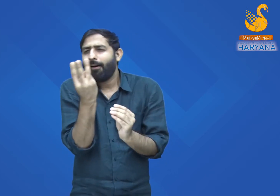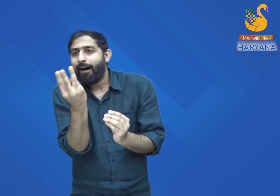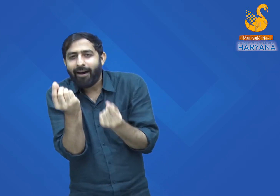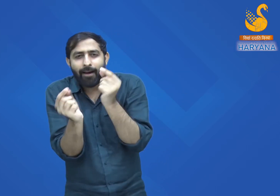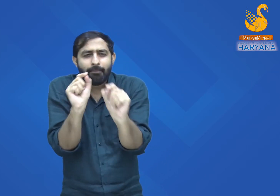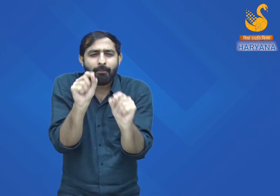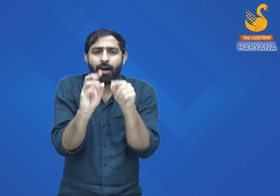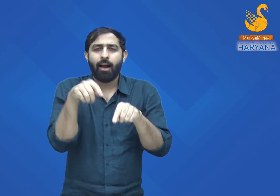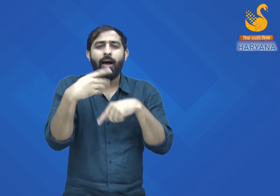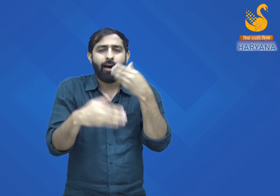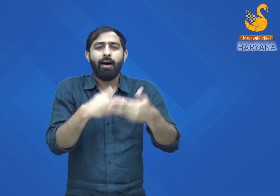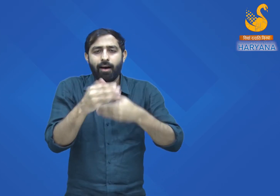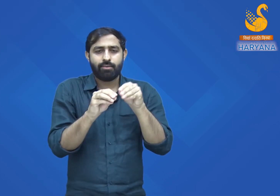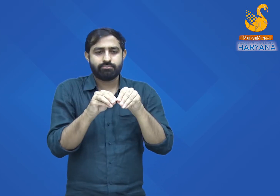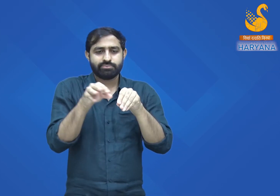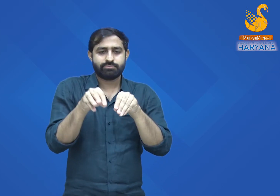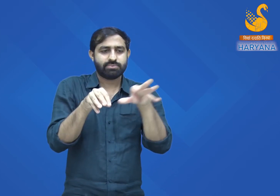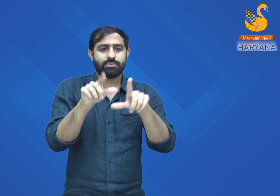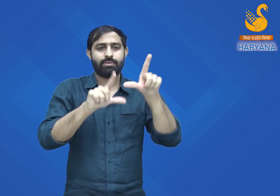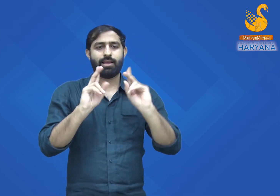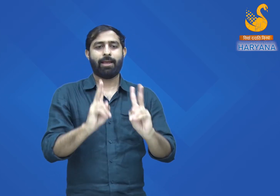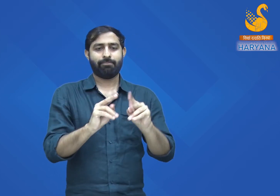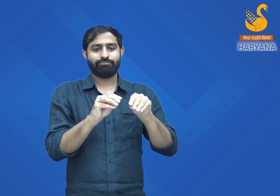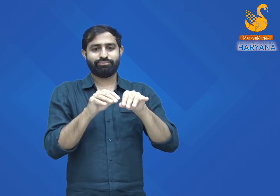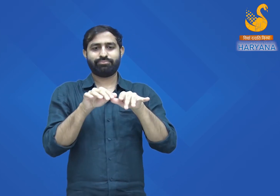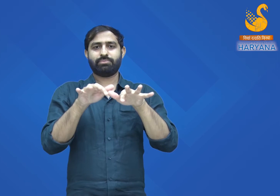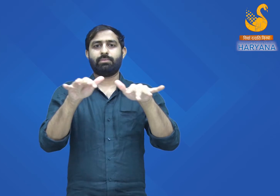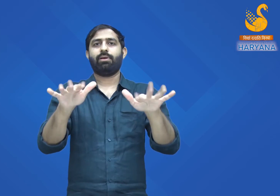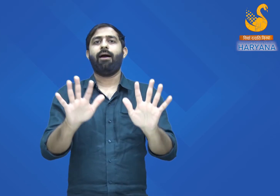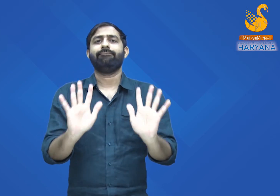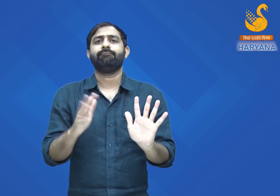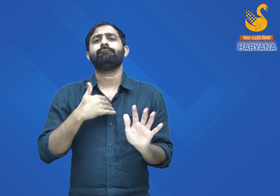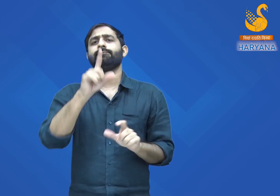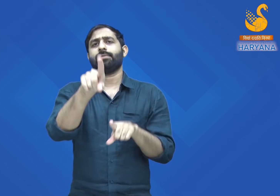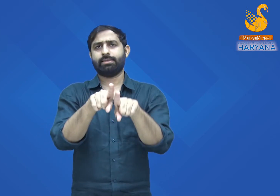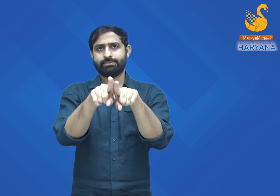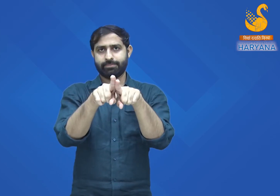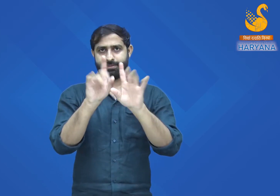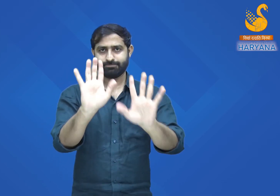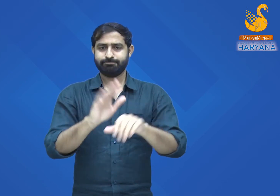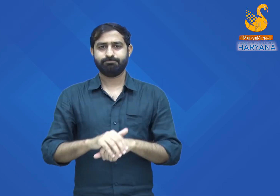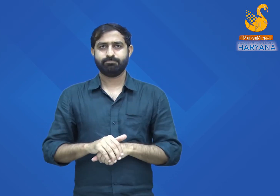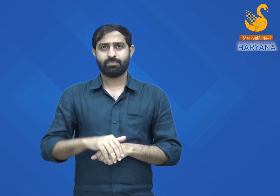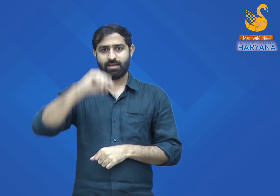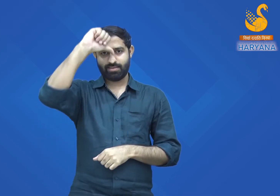and feeling of connectednesst that a language carries amongst its speakers. Let me give you an example.